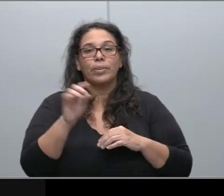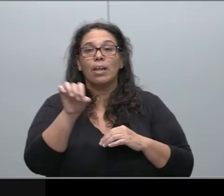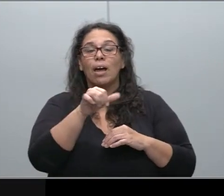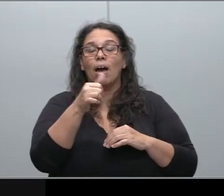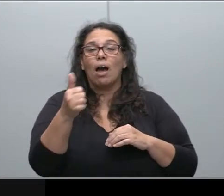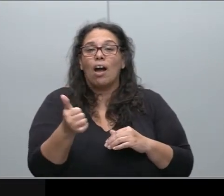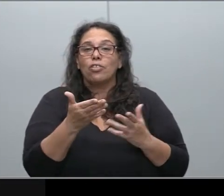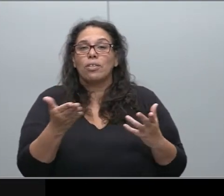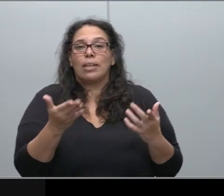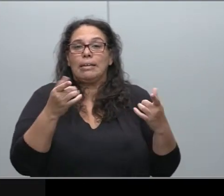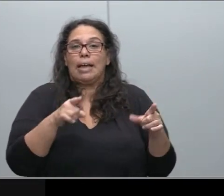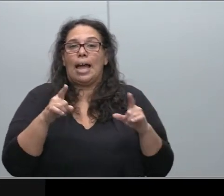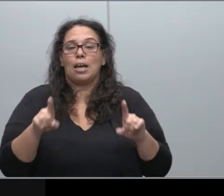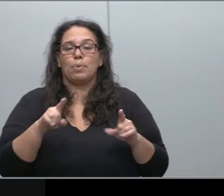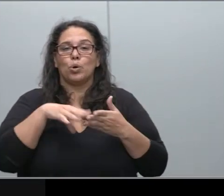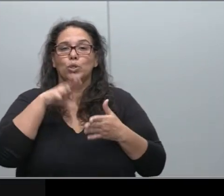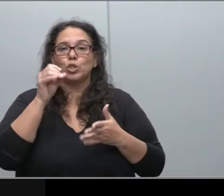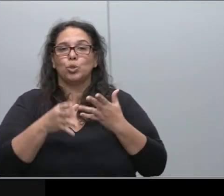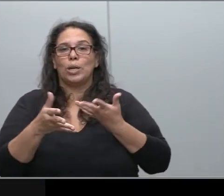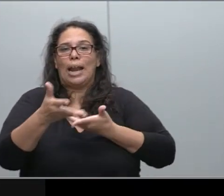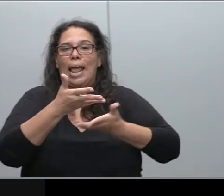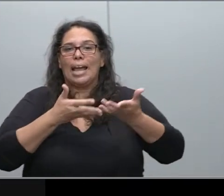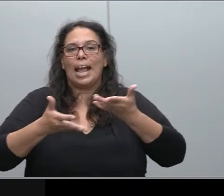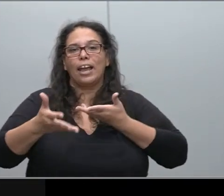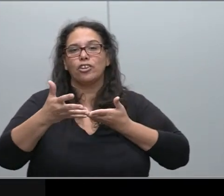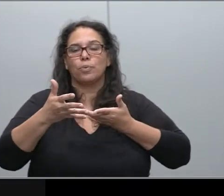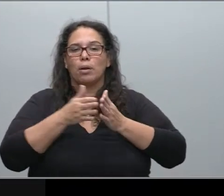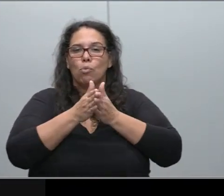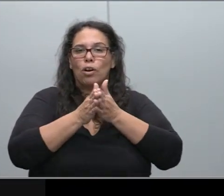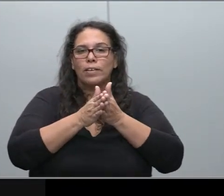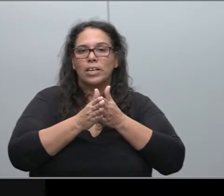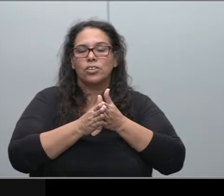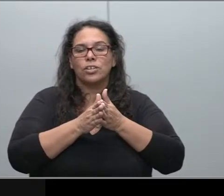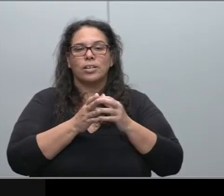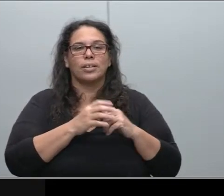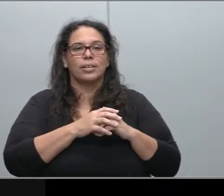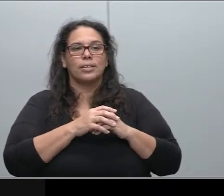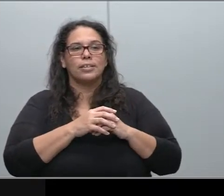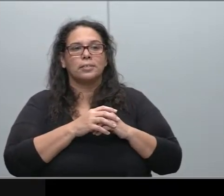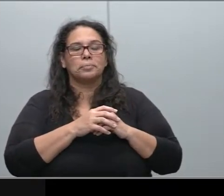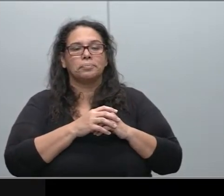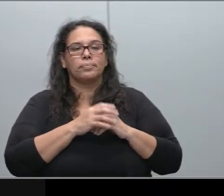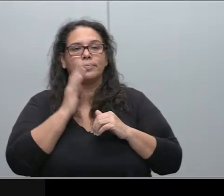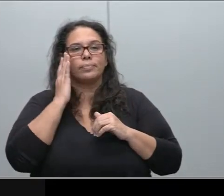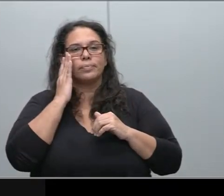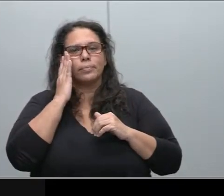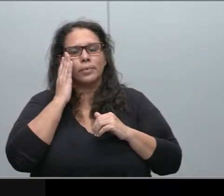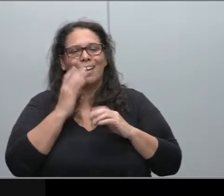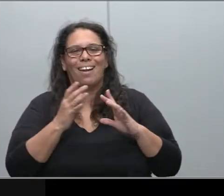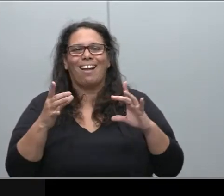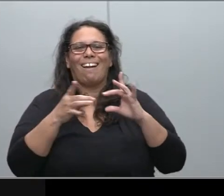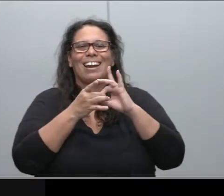with the Thought Exchange. And so in order to gather as many thoughts and to hear from everyone on the Zoom and watching